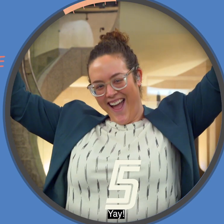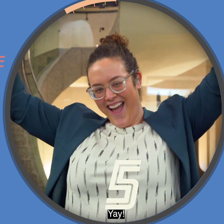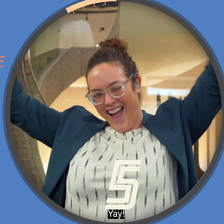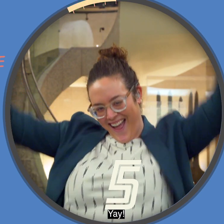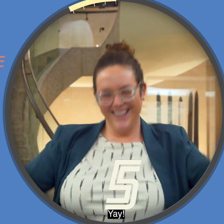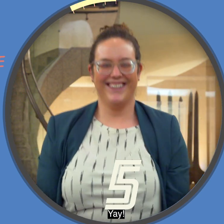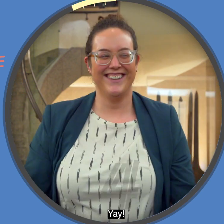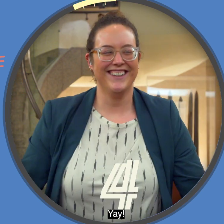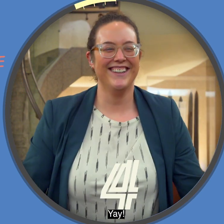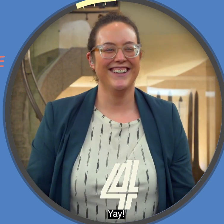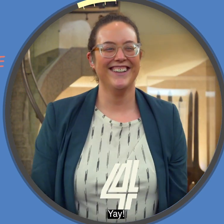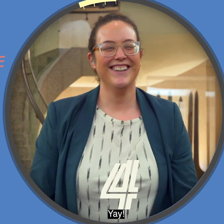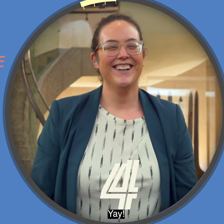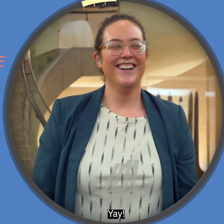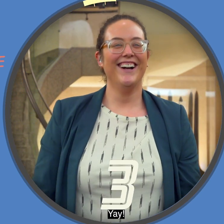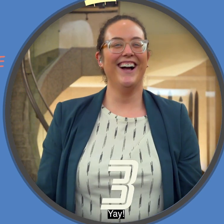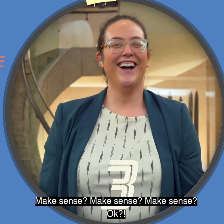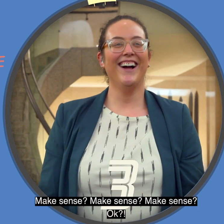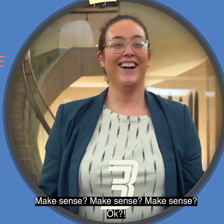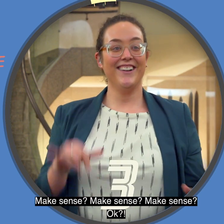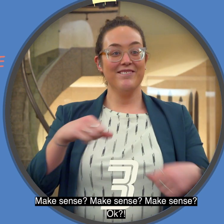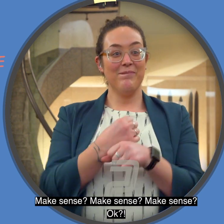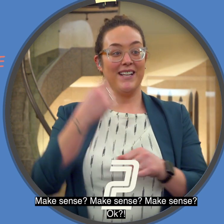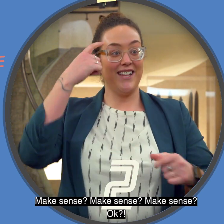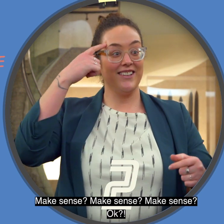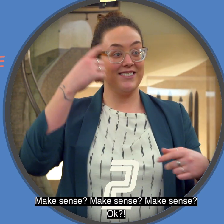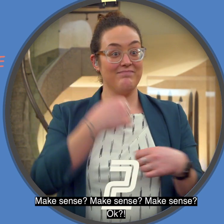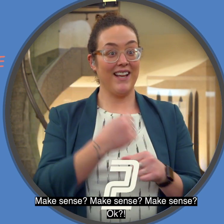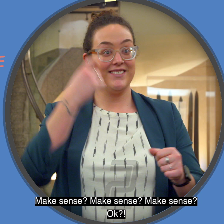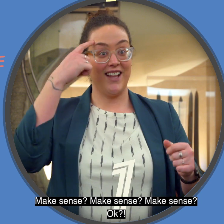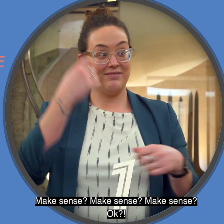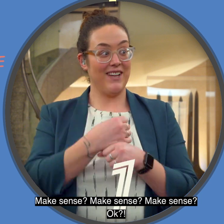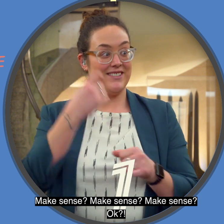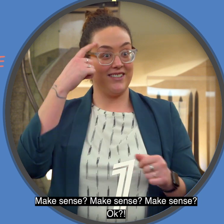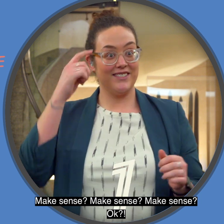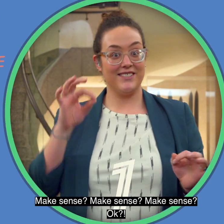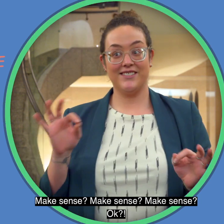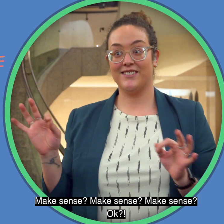Yay! Make sense? Ok?